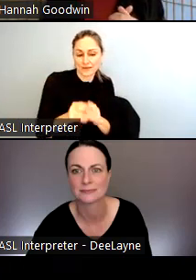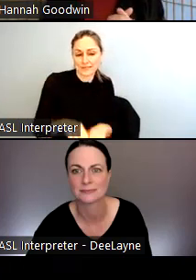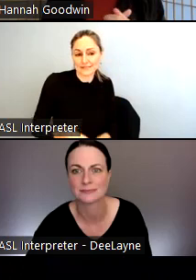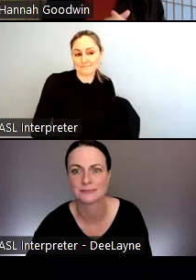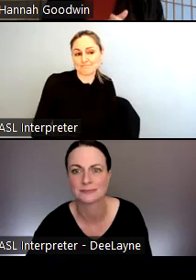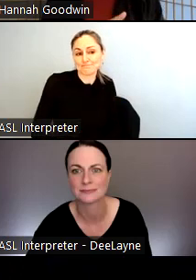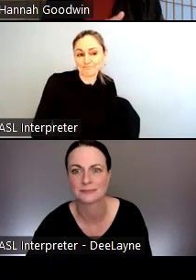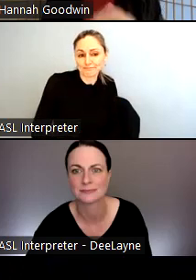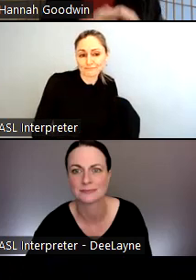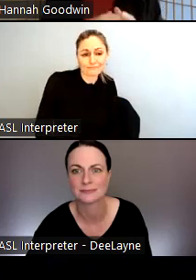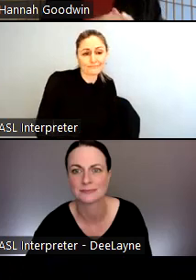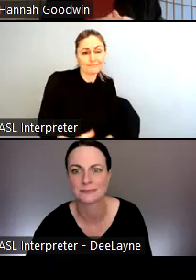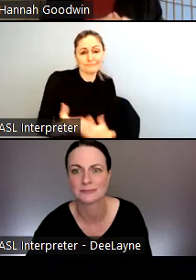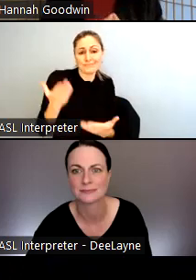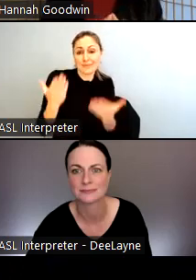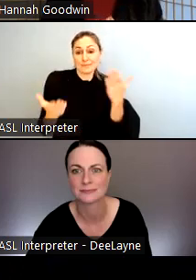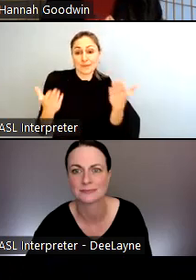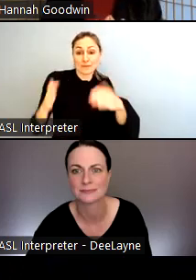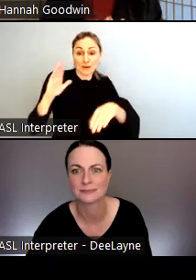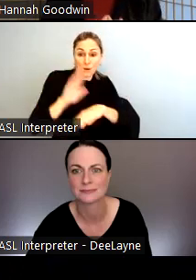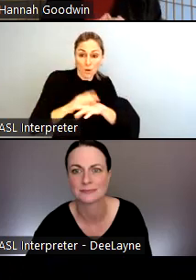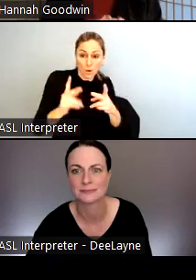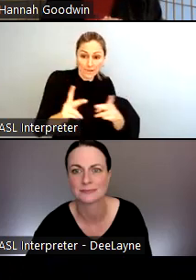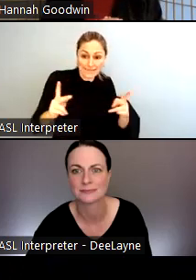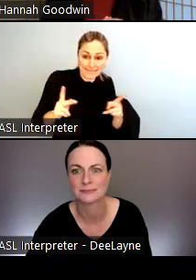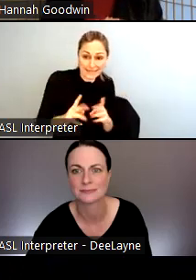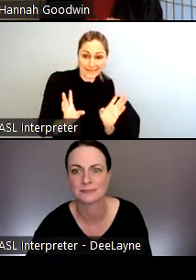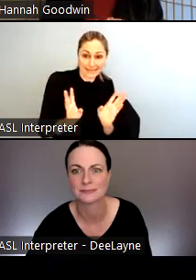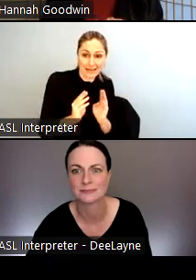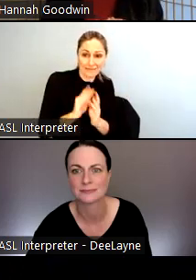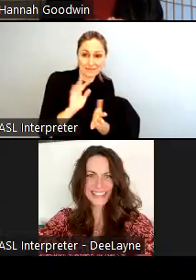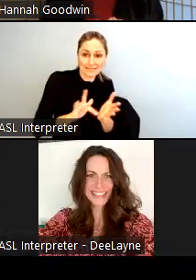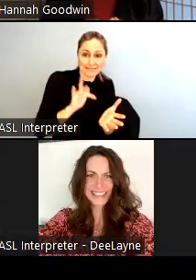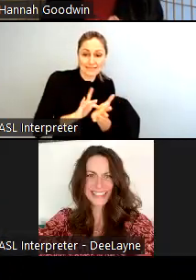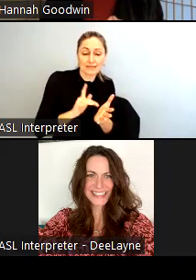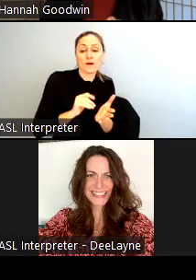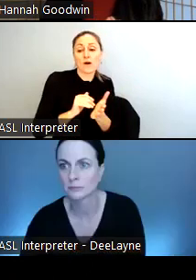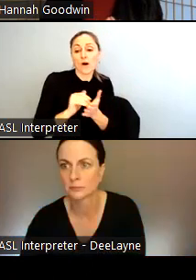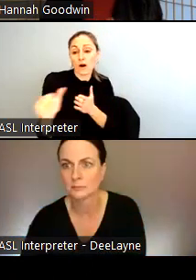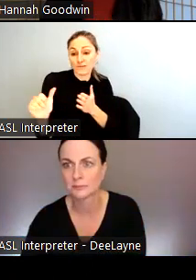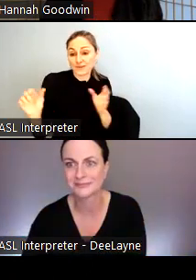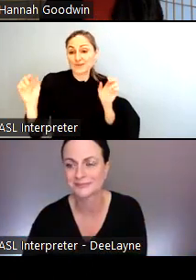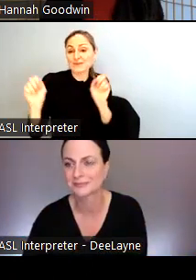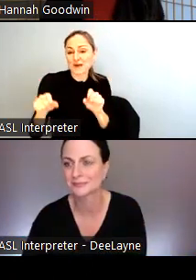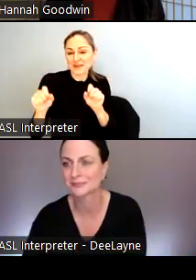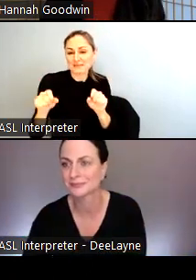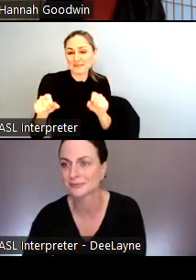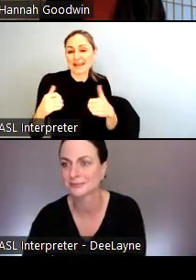They might be onsite at the conference center. Often, there's the possibility of having it offsite